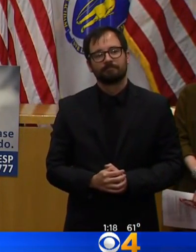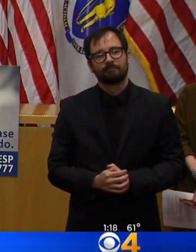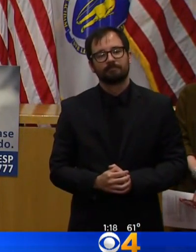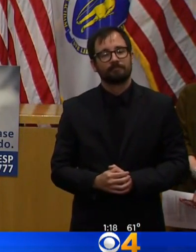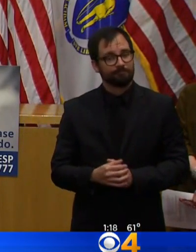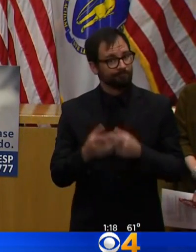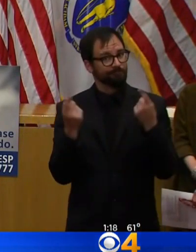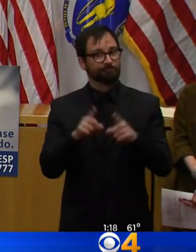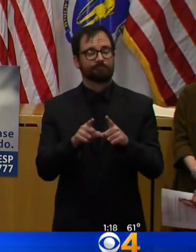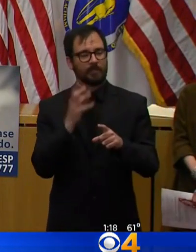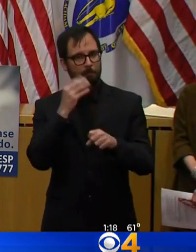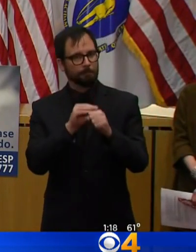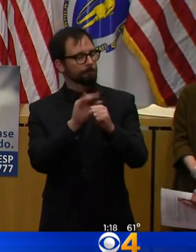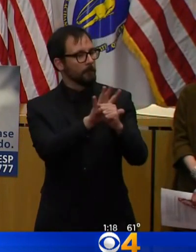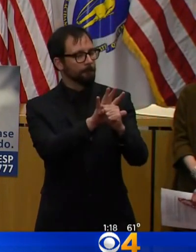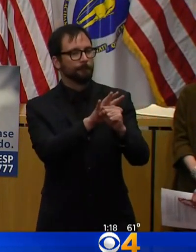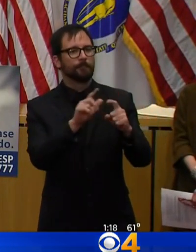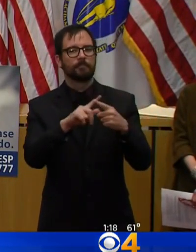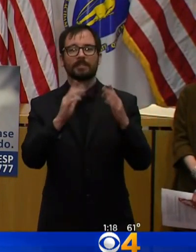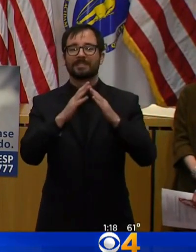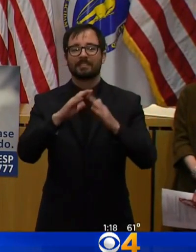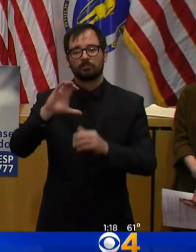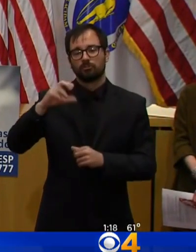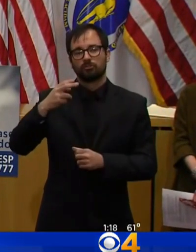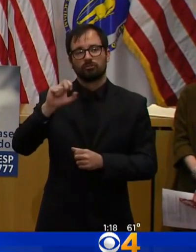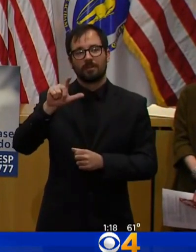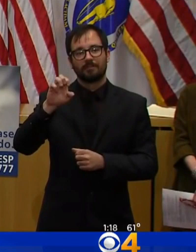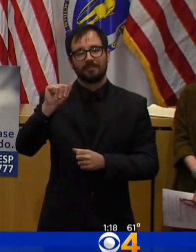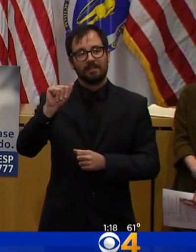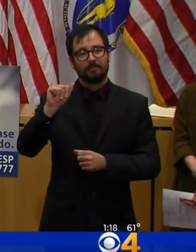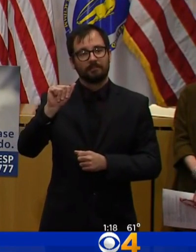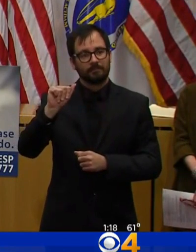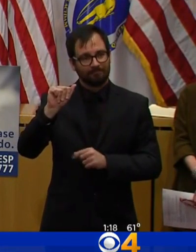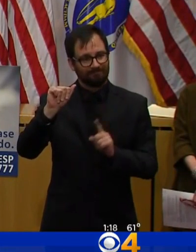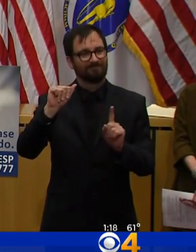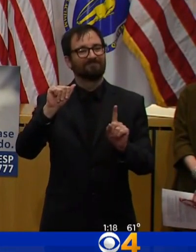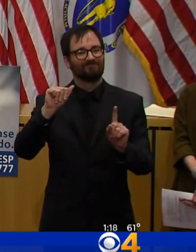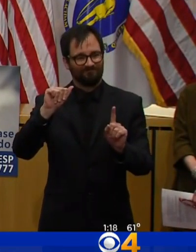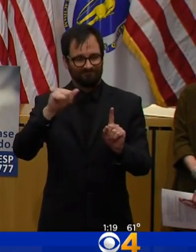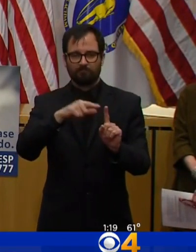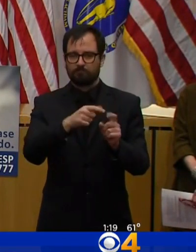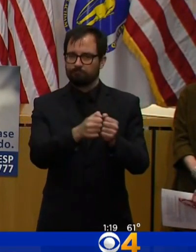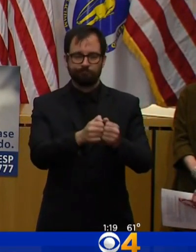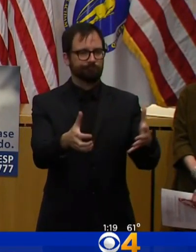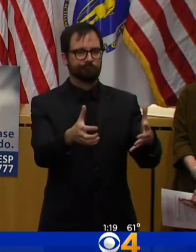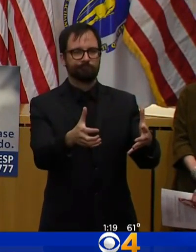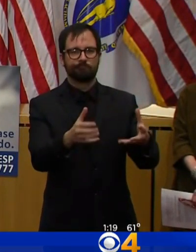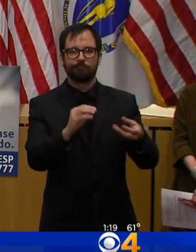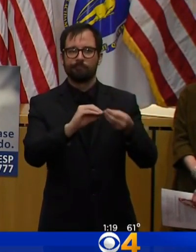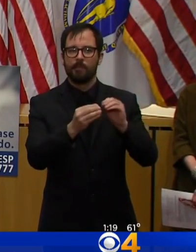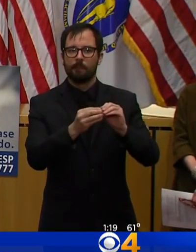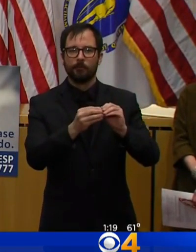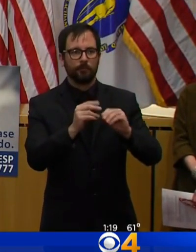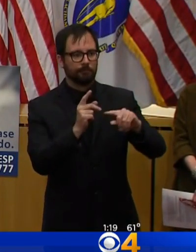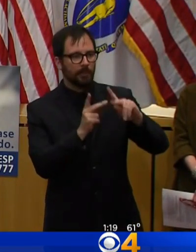DIRECTLY WITH THE CITY OF CHELSEA AND CITY MANAGER, SEVERAL STATE AGENCIES ARE READY TO PROVIDE RESOURCES THEY